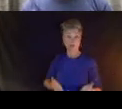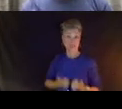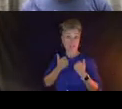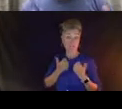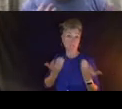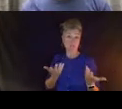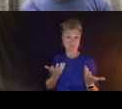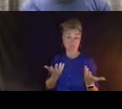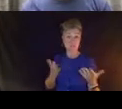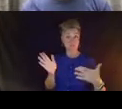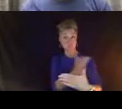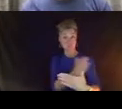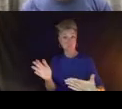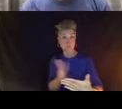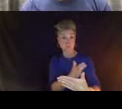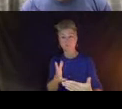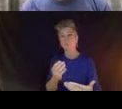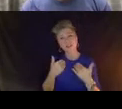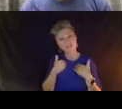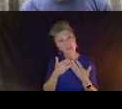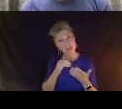And I've had this conversation with people in the inclusion clinic as well,